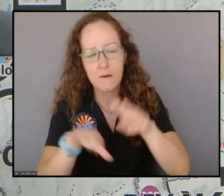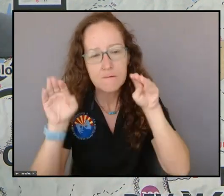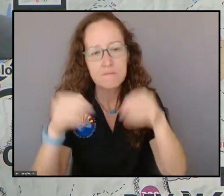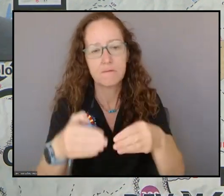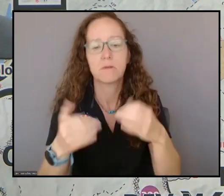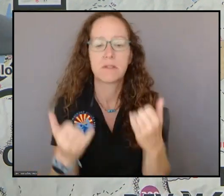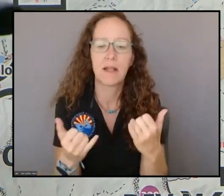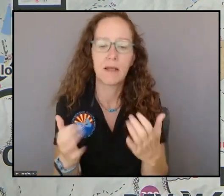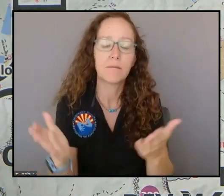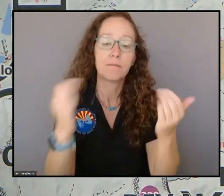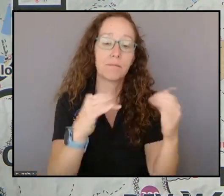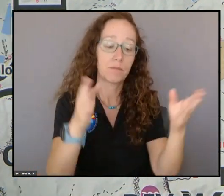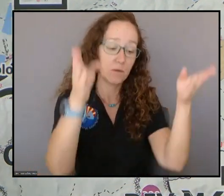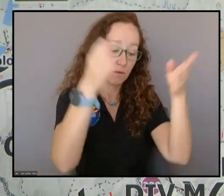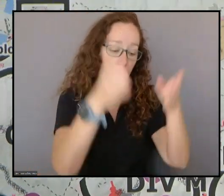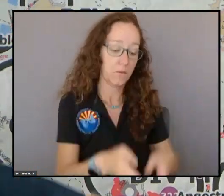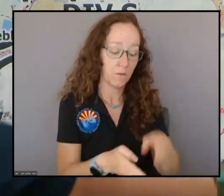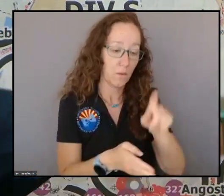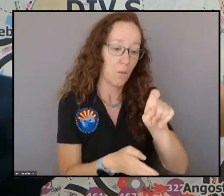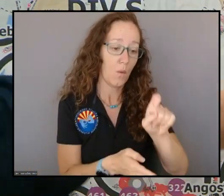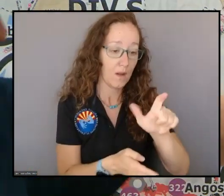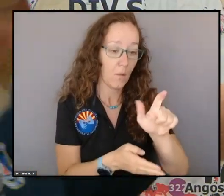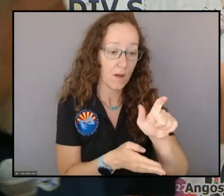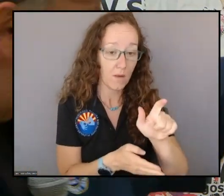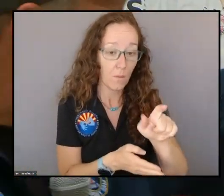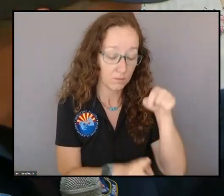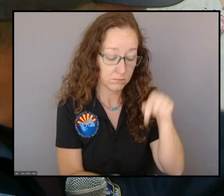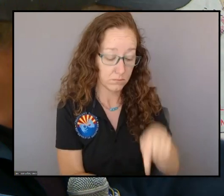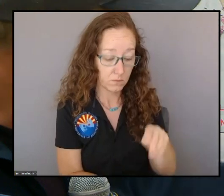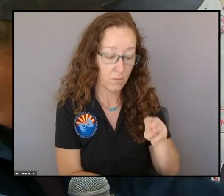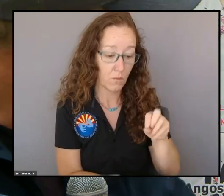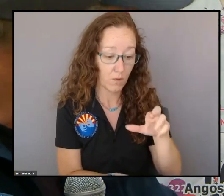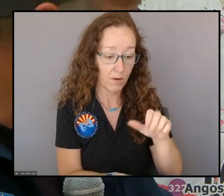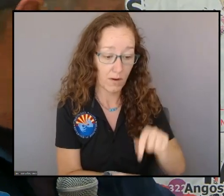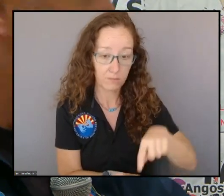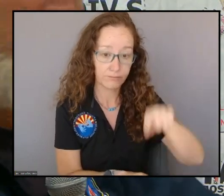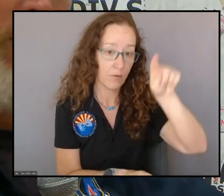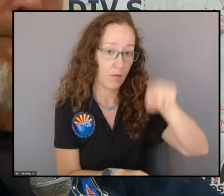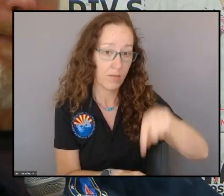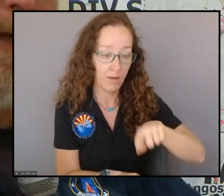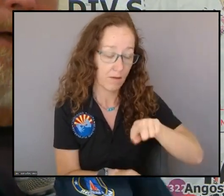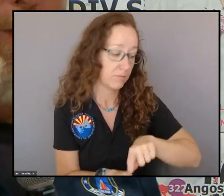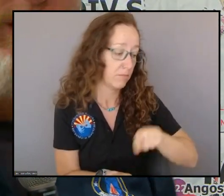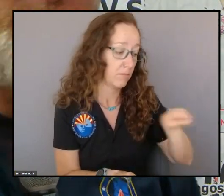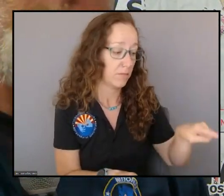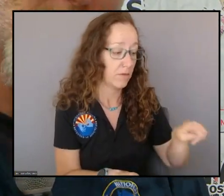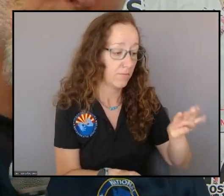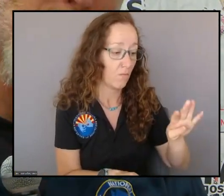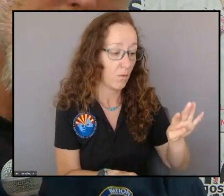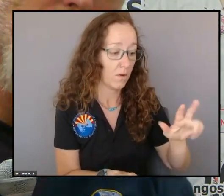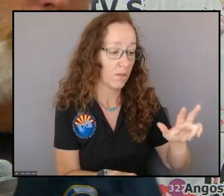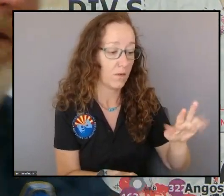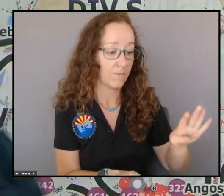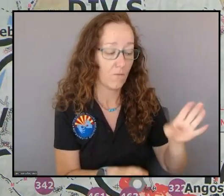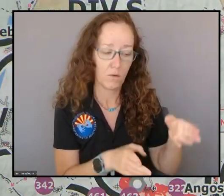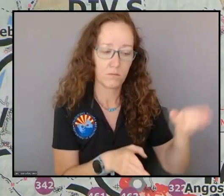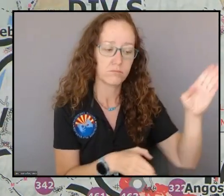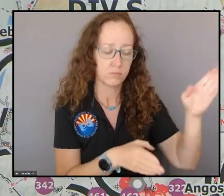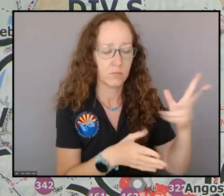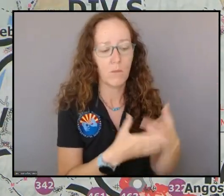corridor down towards Mora, and then also over on the 434 corridor. We expect with the winds today coming out